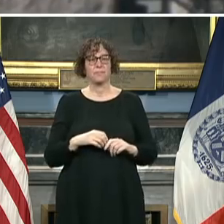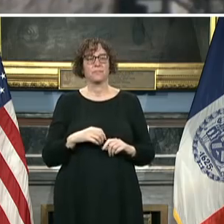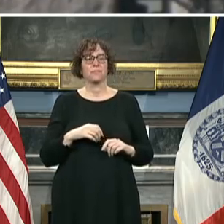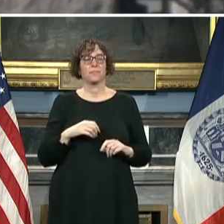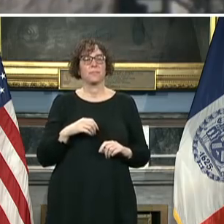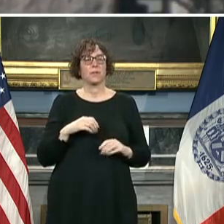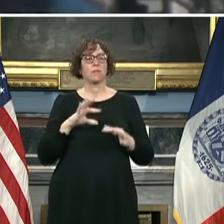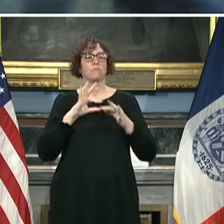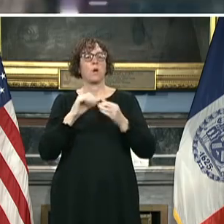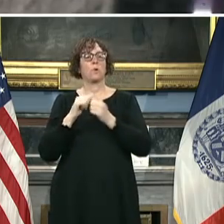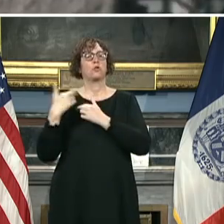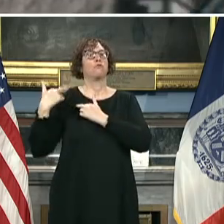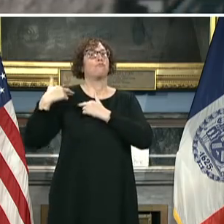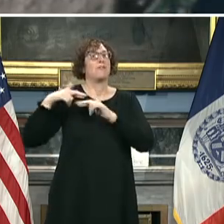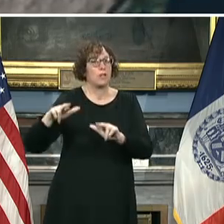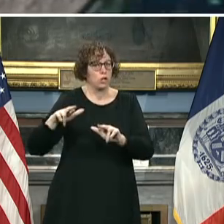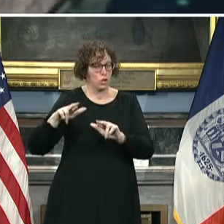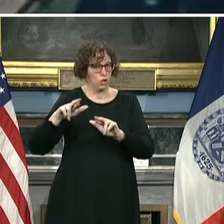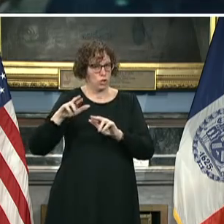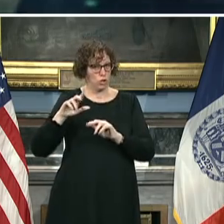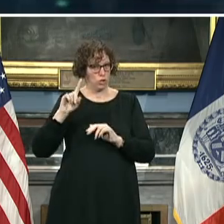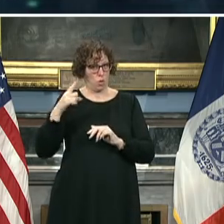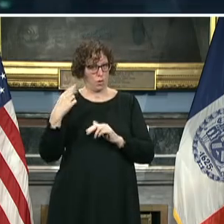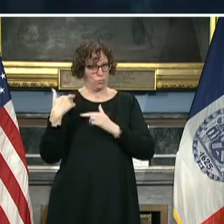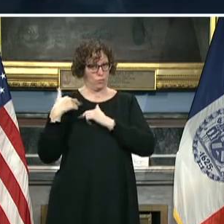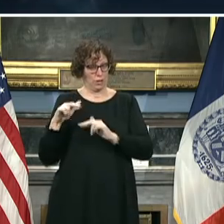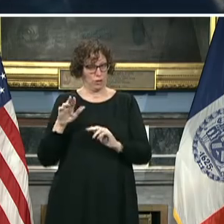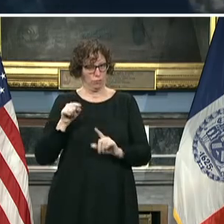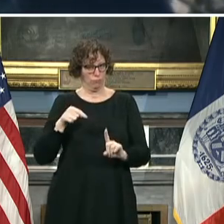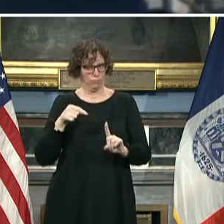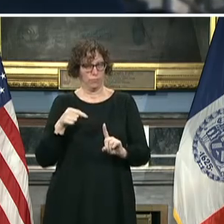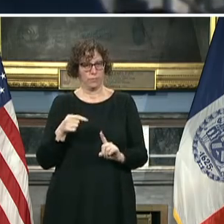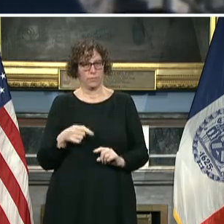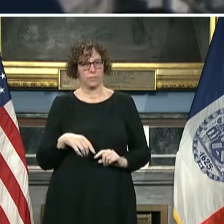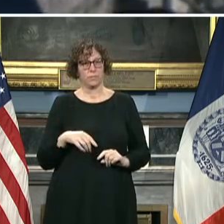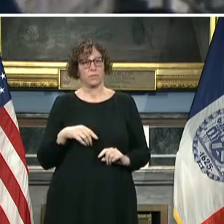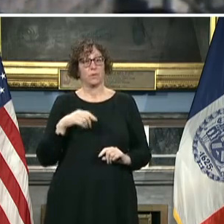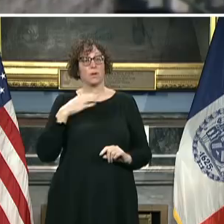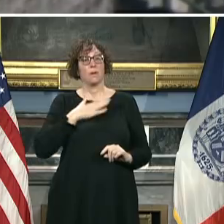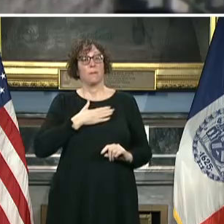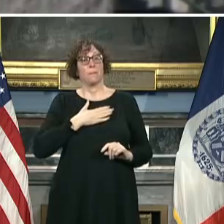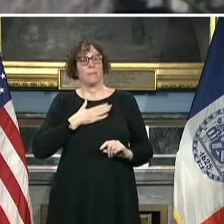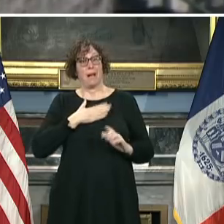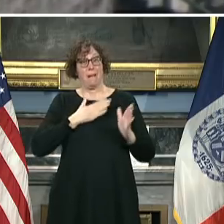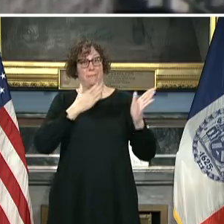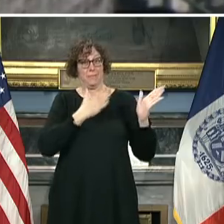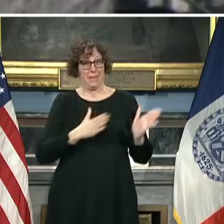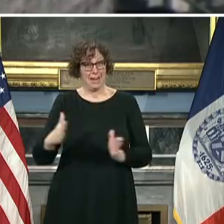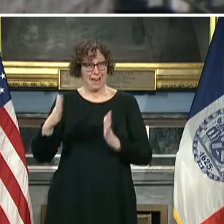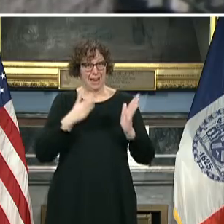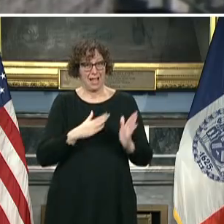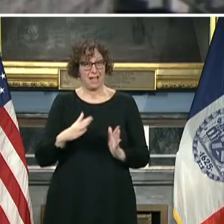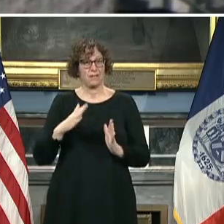TO LEADERS OF THE COMMUNYIT PREVIOUSLY AND I'M GOING TO DO THAT AGAIN. WE'RE GOING TO BE VERY CLEAR WI TH